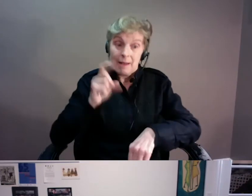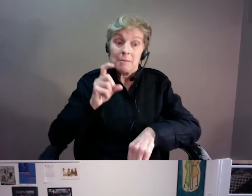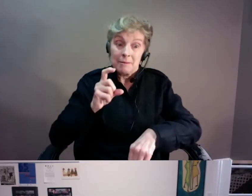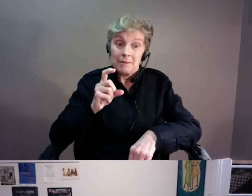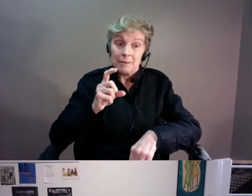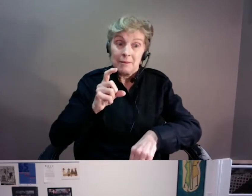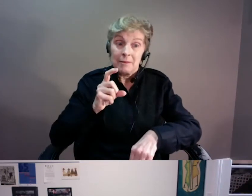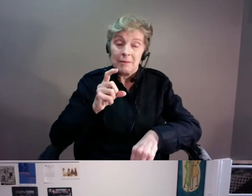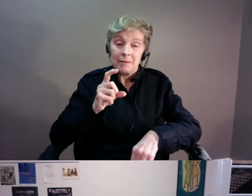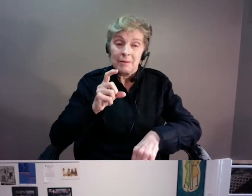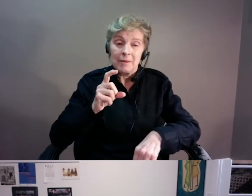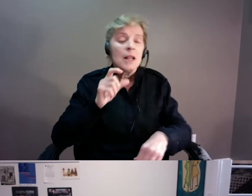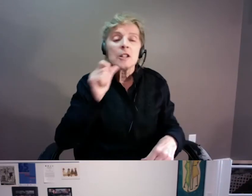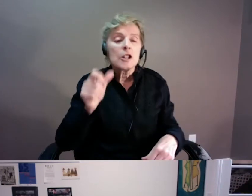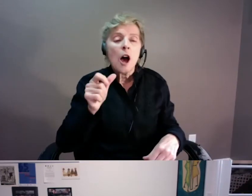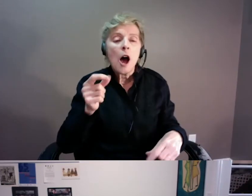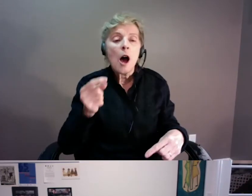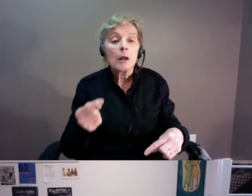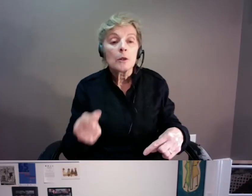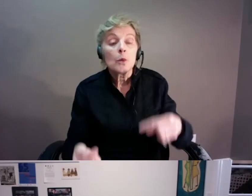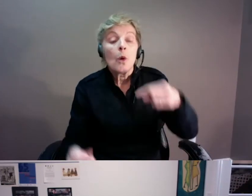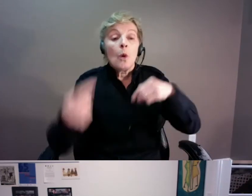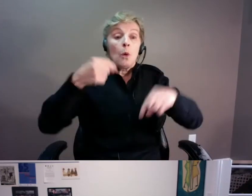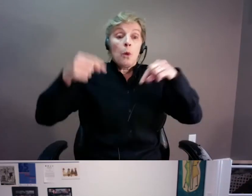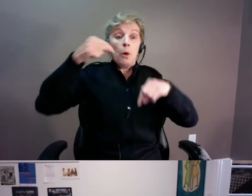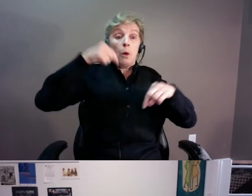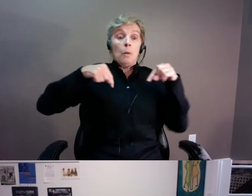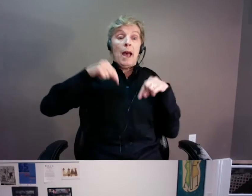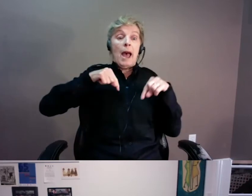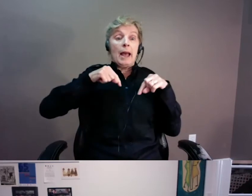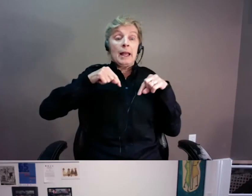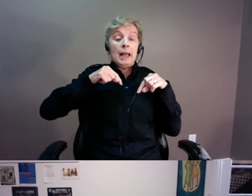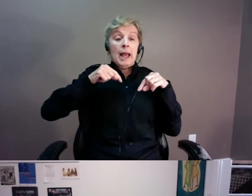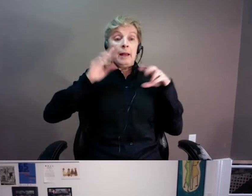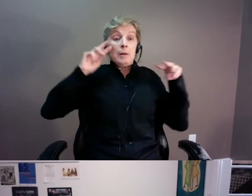I don't call it a reset. This is a moment of coming to truth about